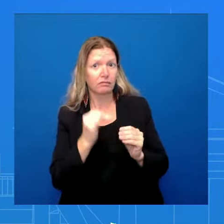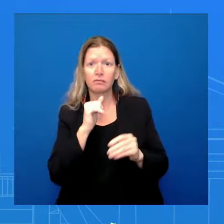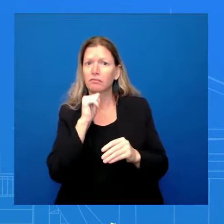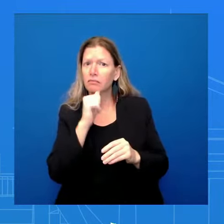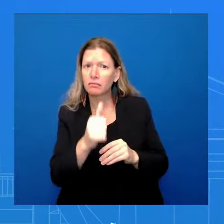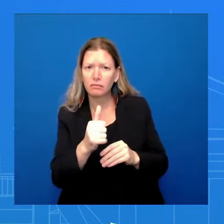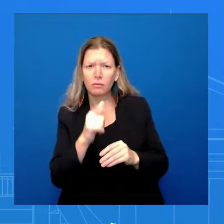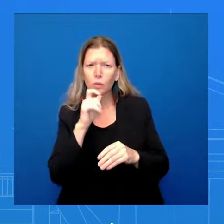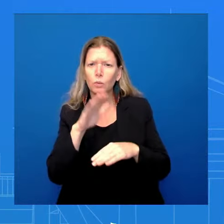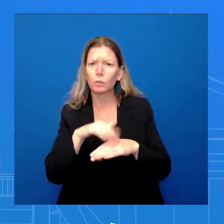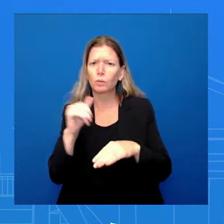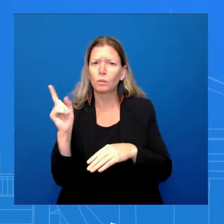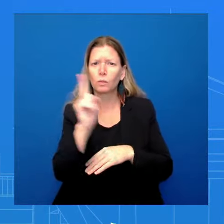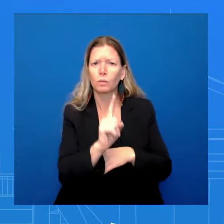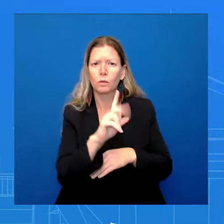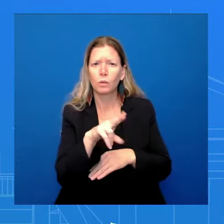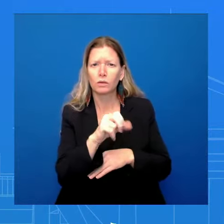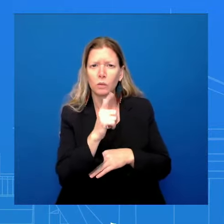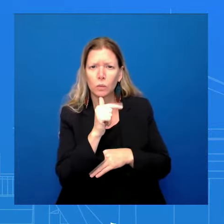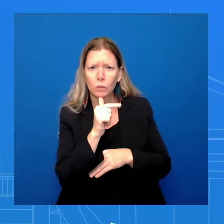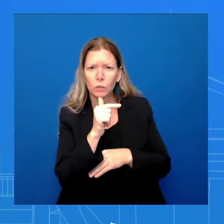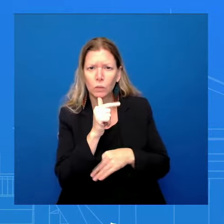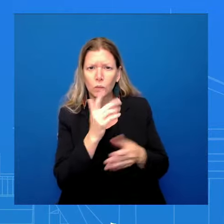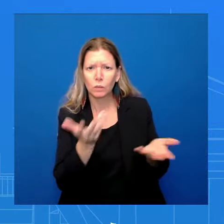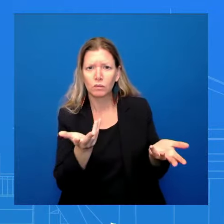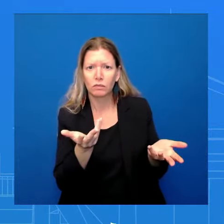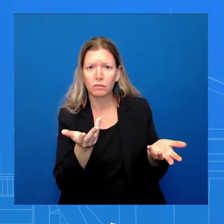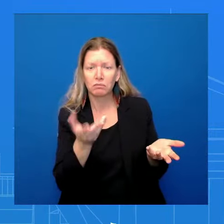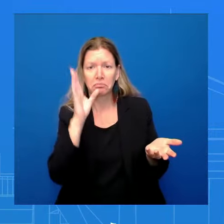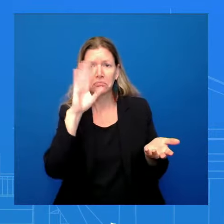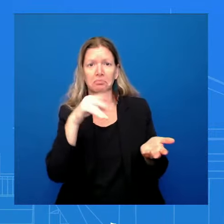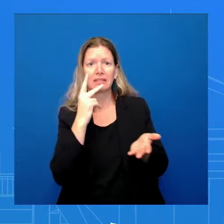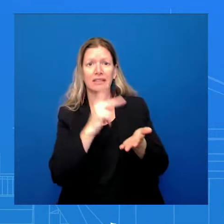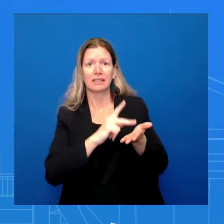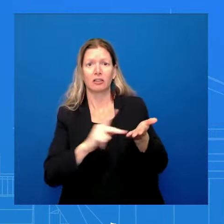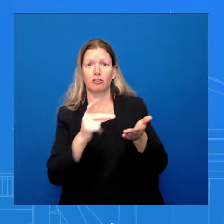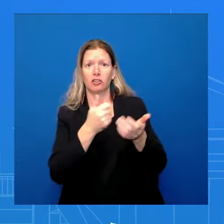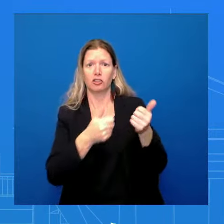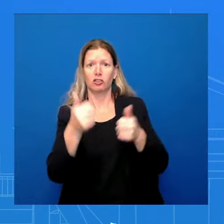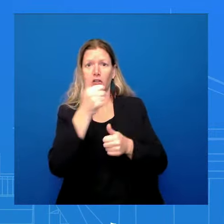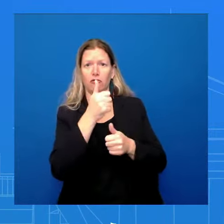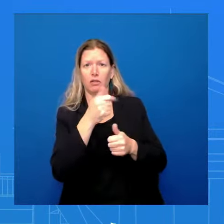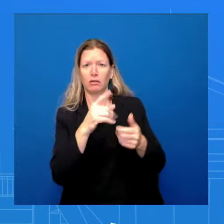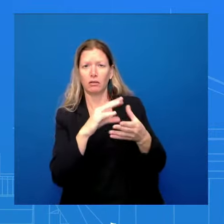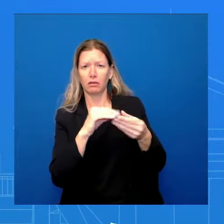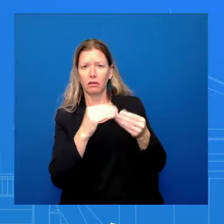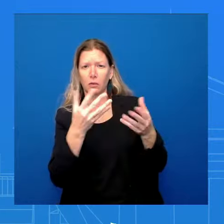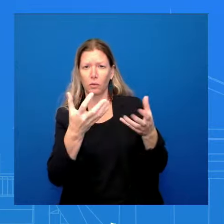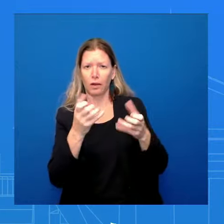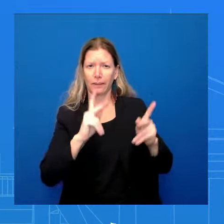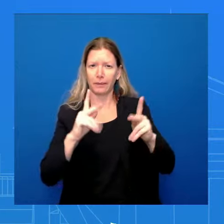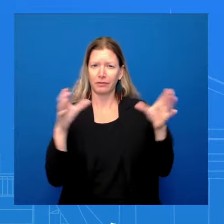he wants folks to come with something ambitious and new. Will the U.S. have something ambitious and new to offer at that summit?